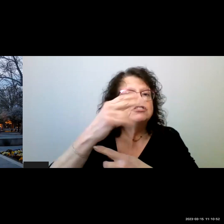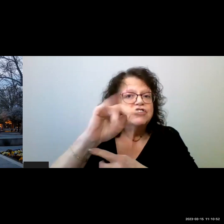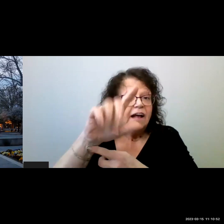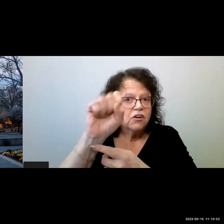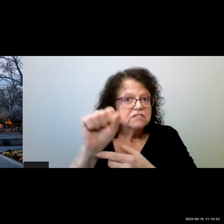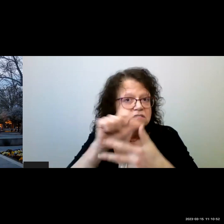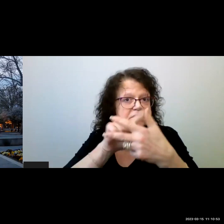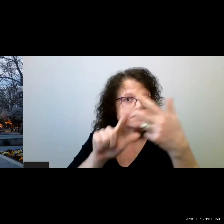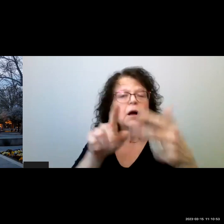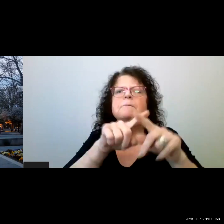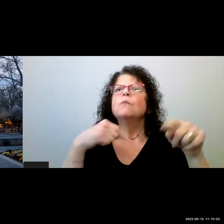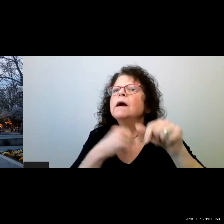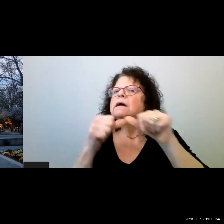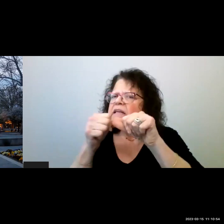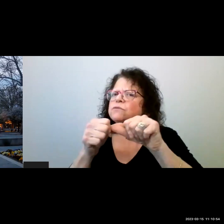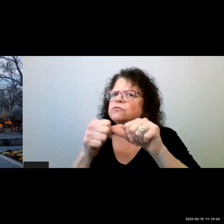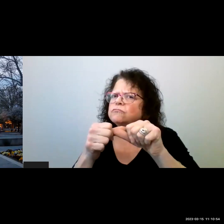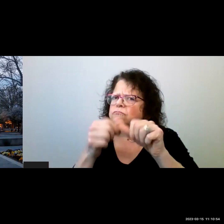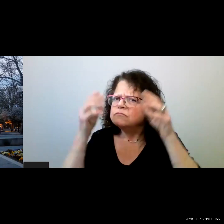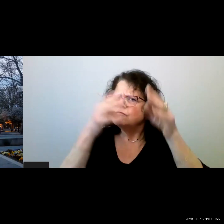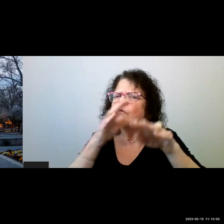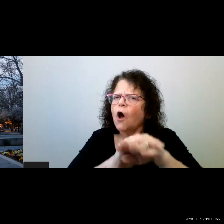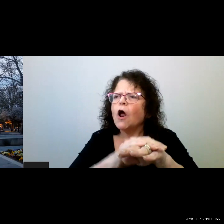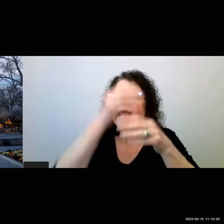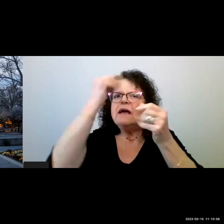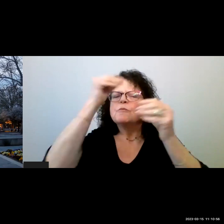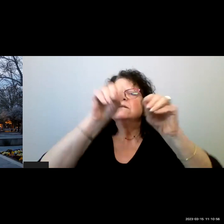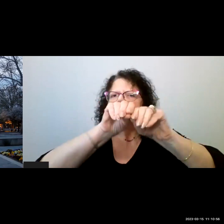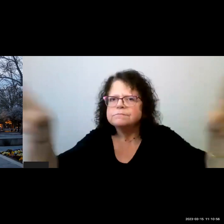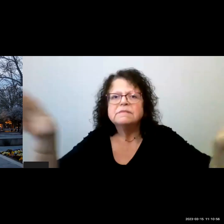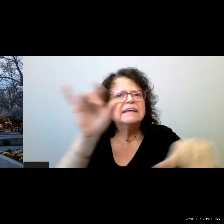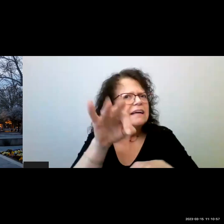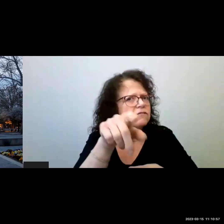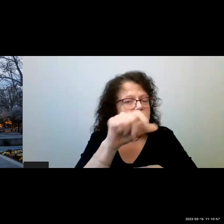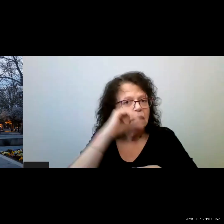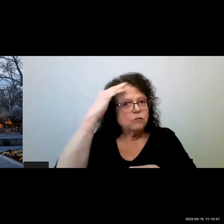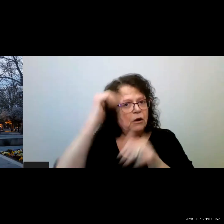to focus on information dissemination. If you're not familiar with our previous COVID-19